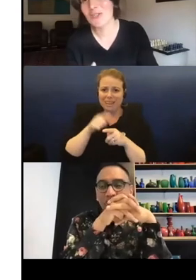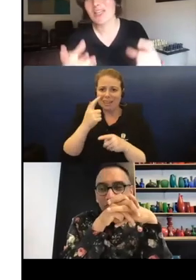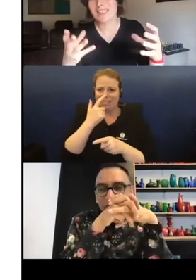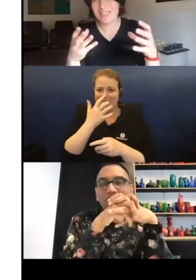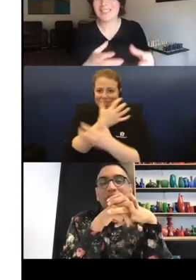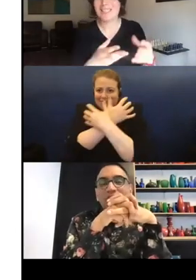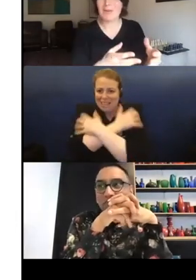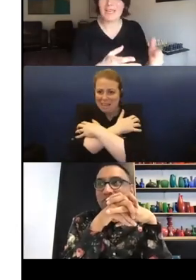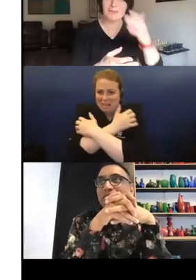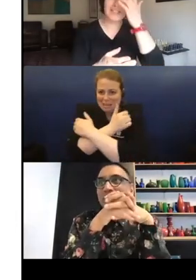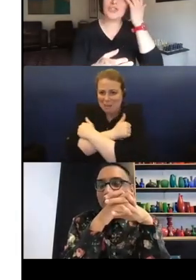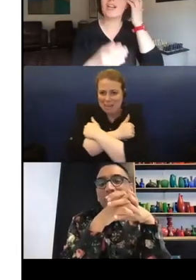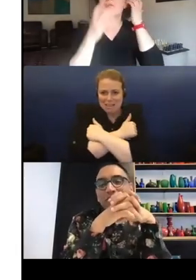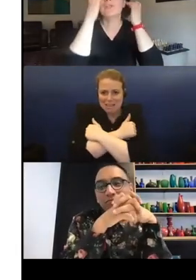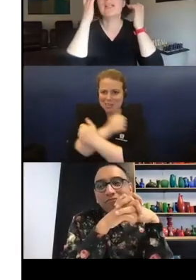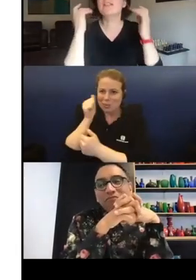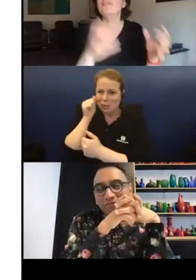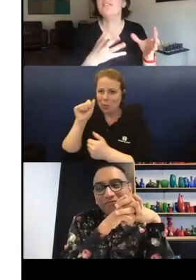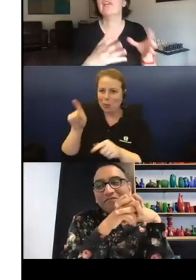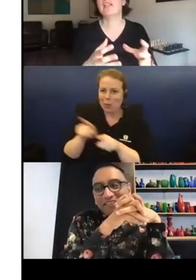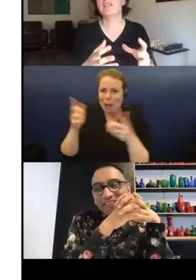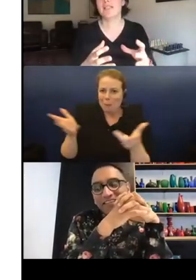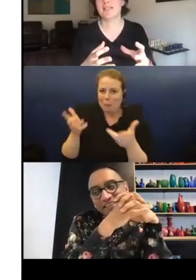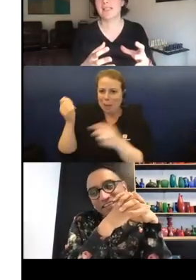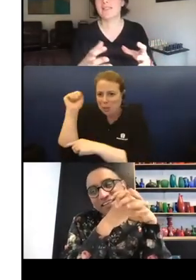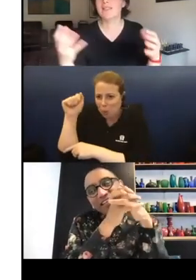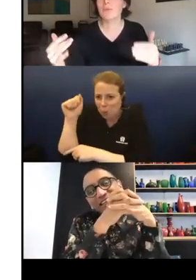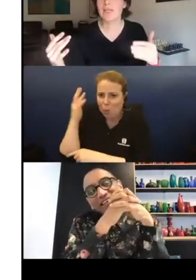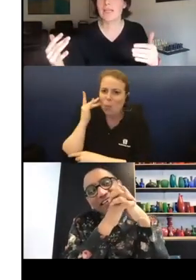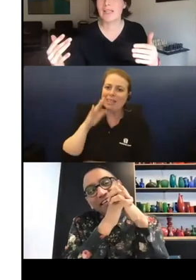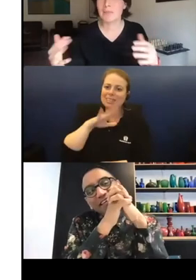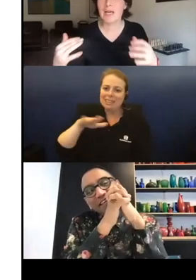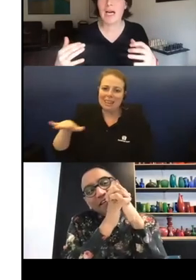the things that i played with in childhood and i didn't recognize that until they were in my house